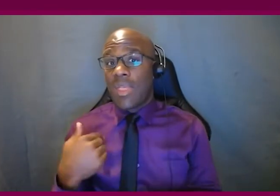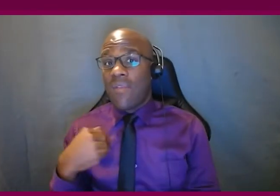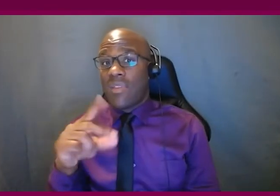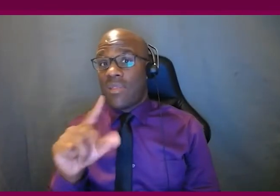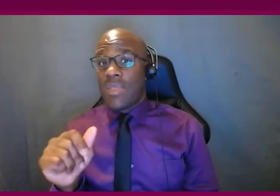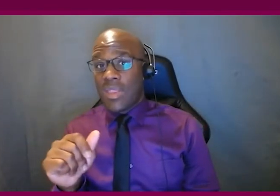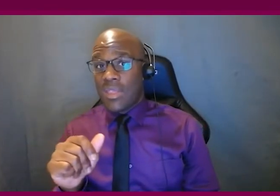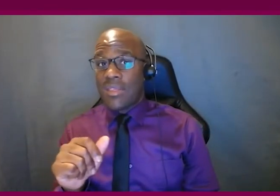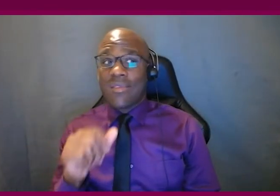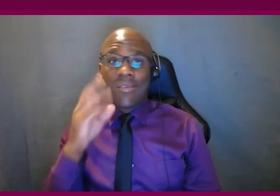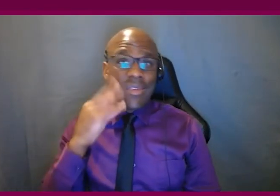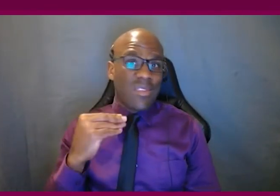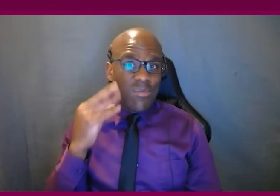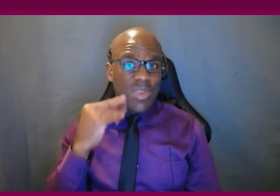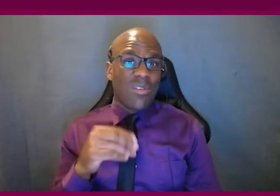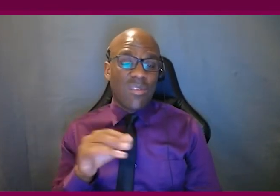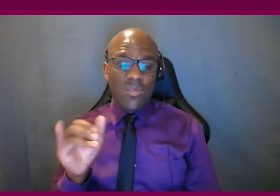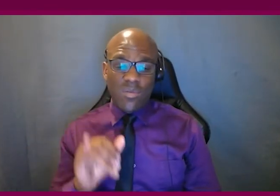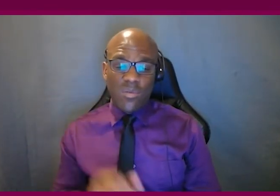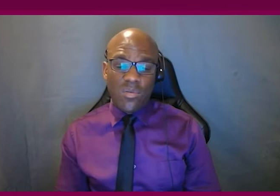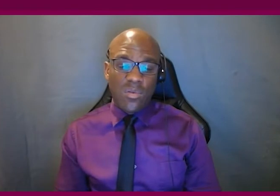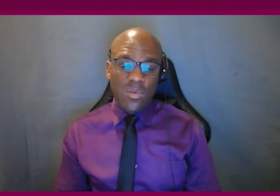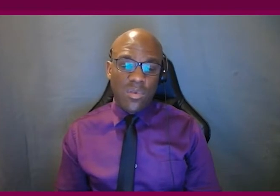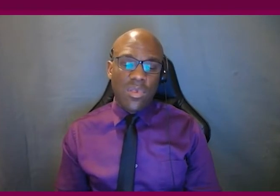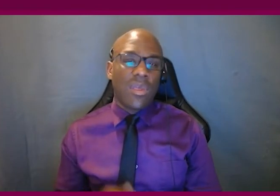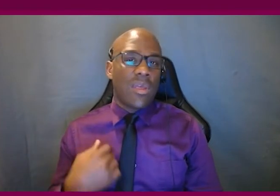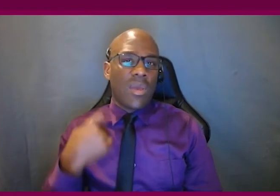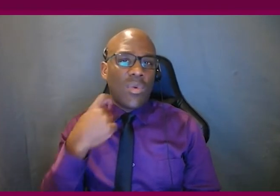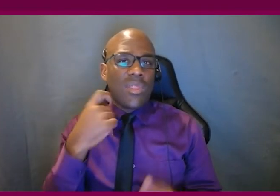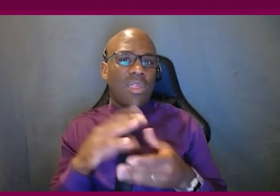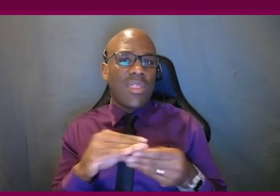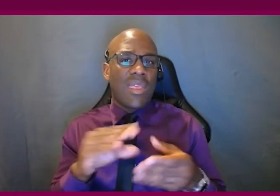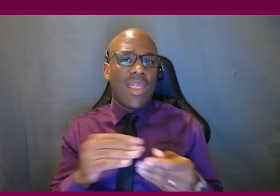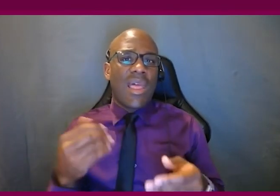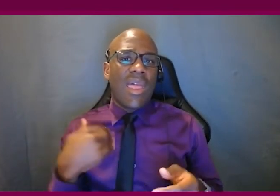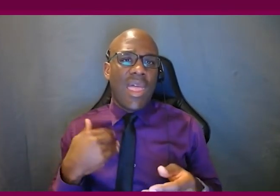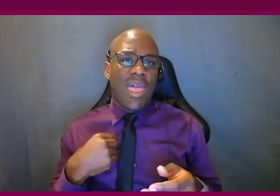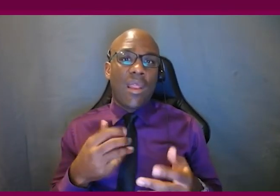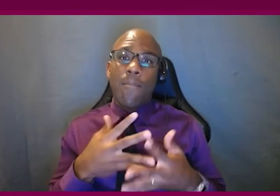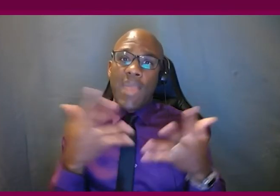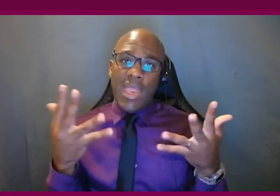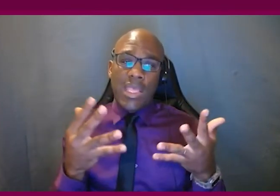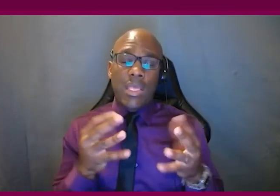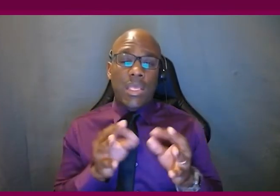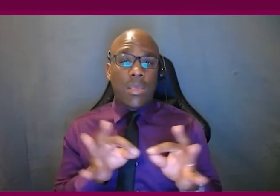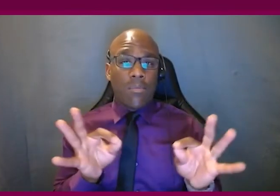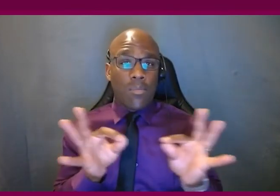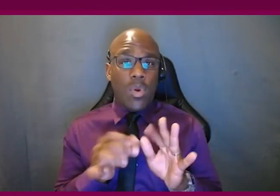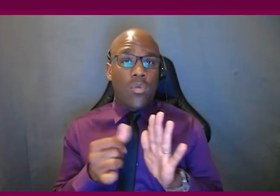was much older that I understood how body trauma can lead to mental health concerns